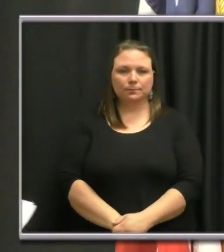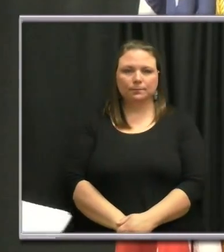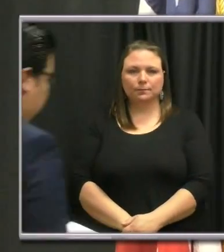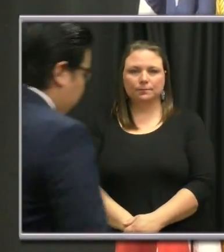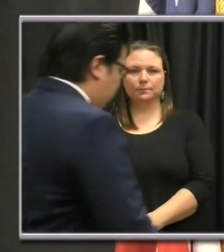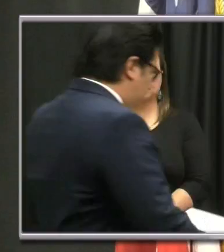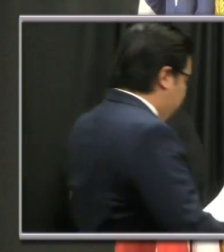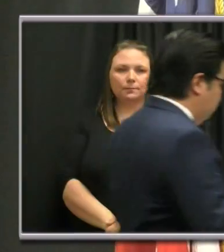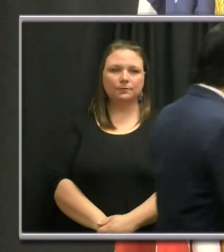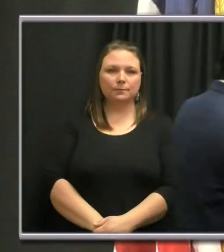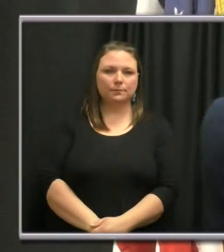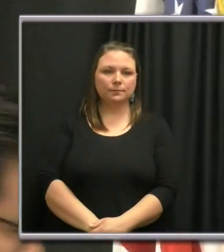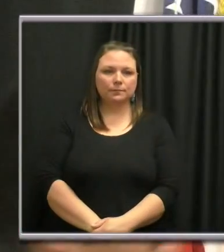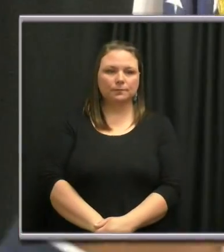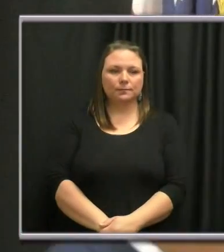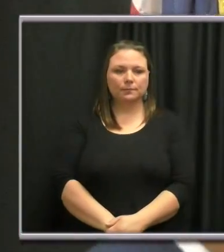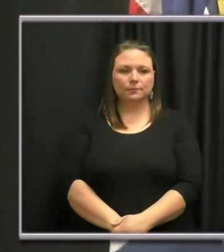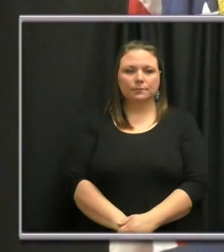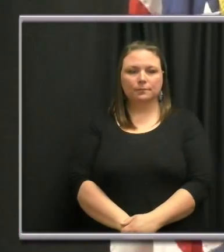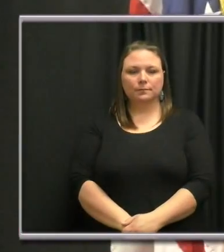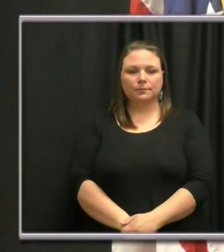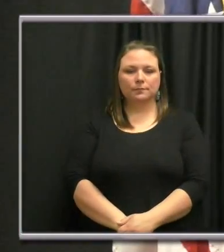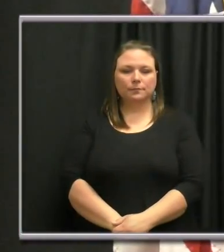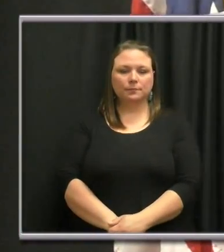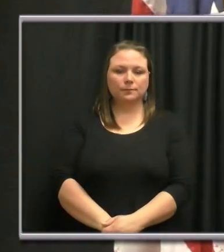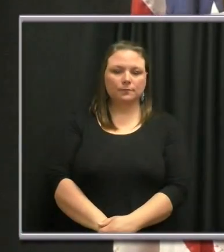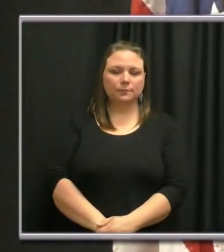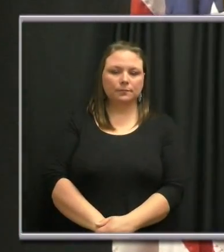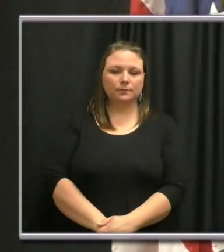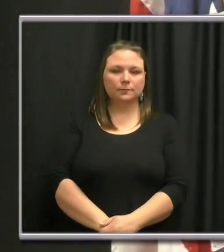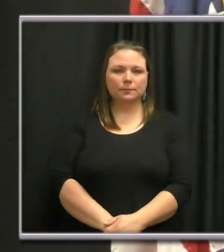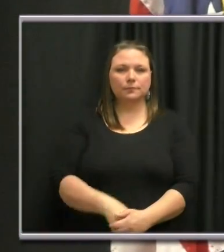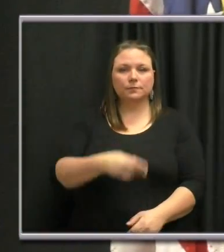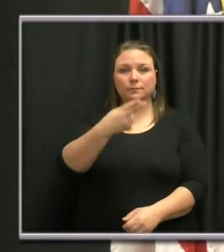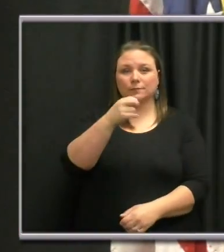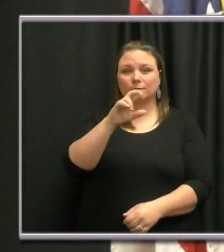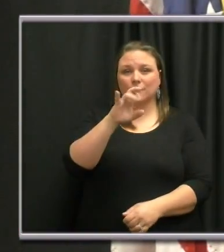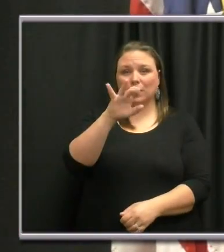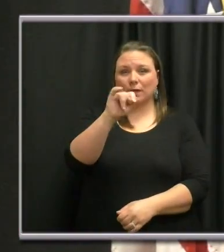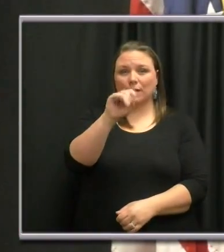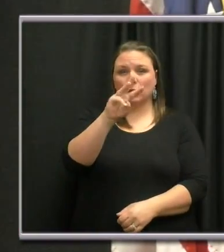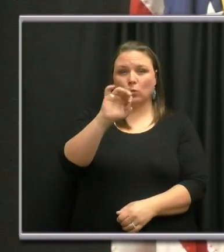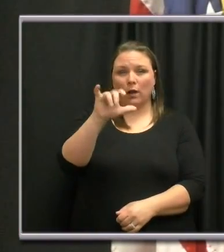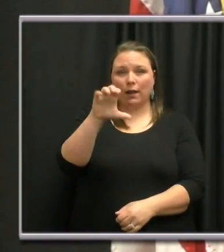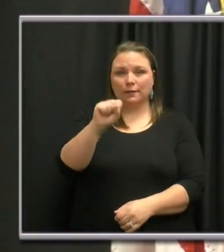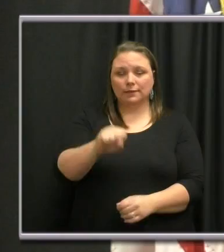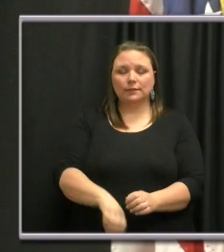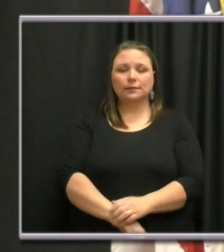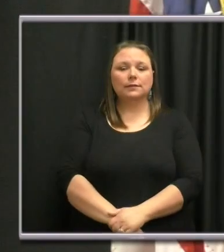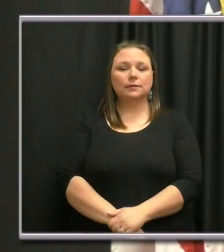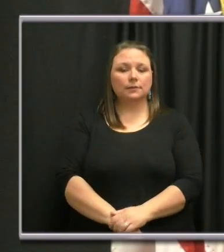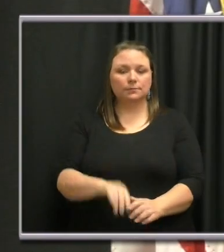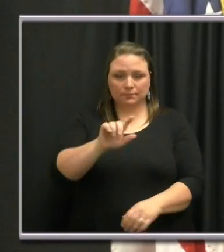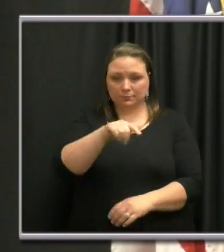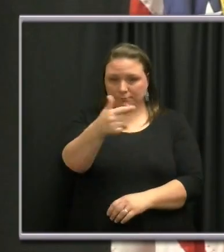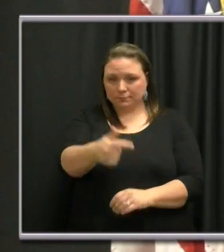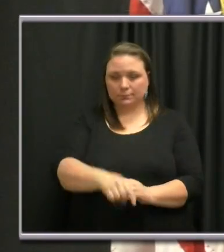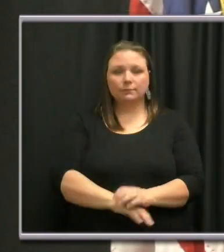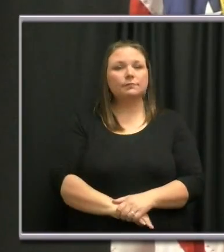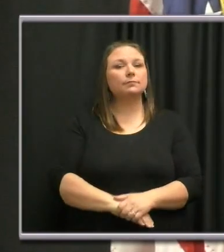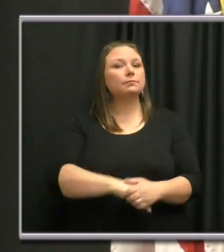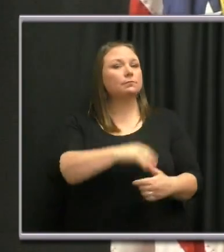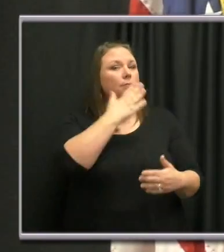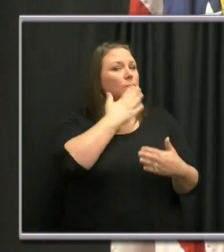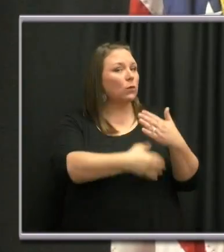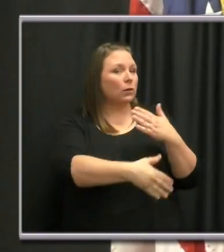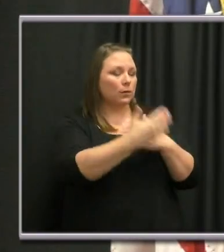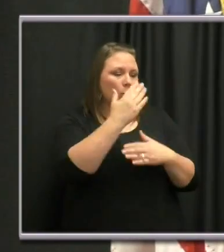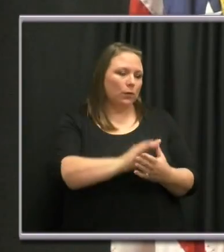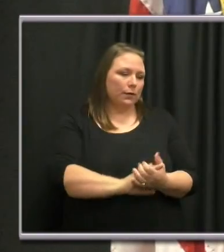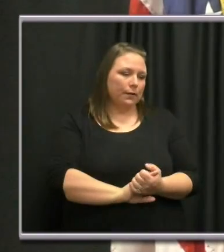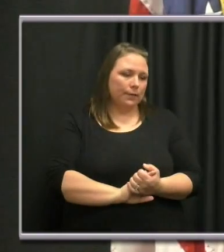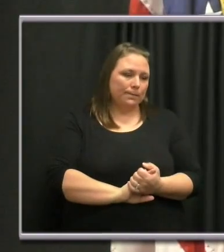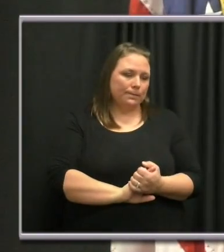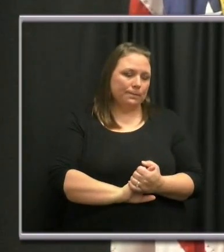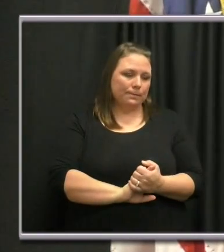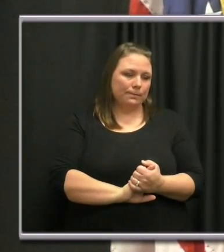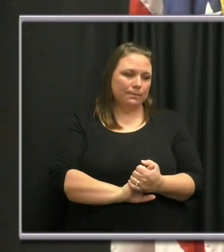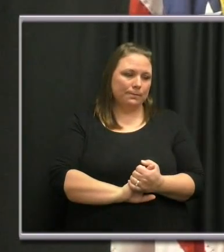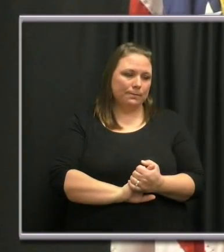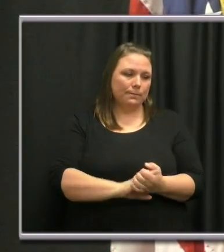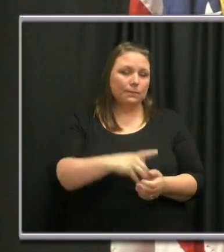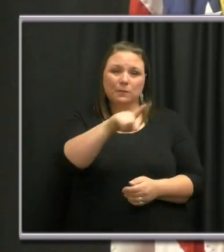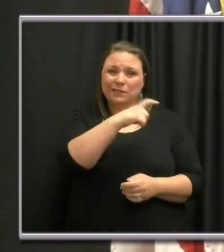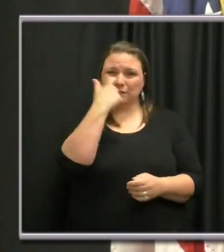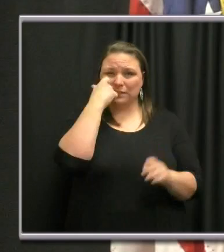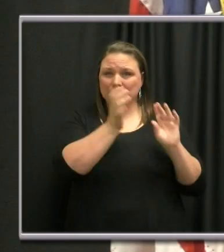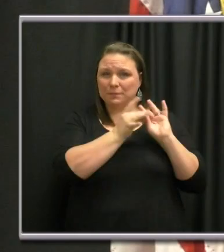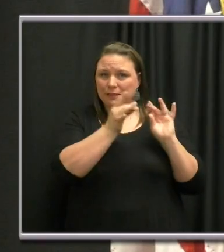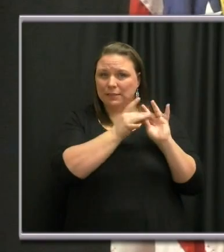WEBSITE THANK YOU. IT WALLACE